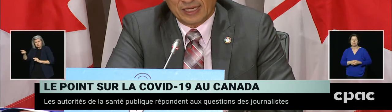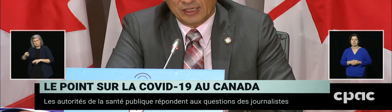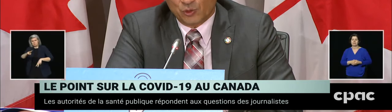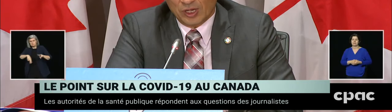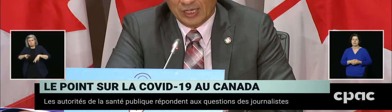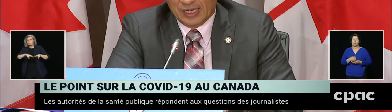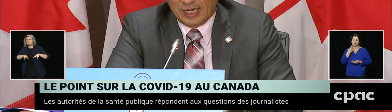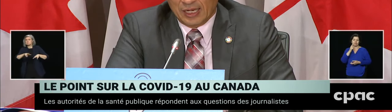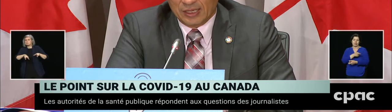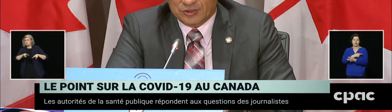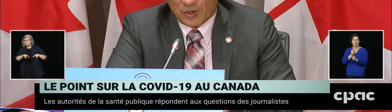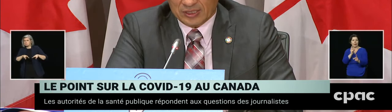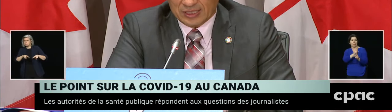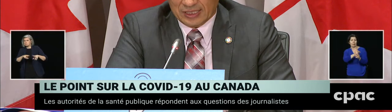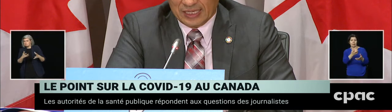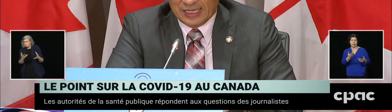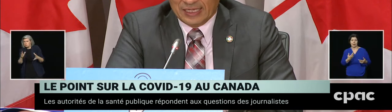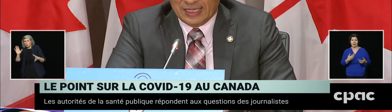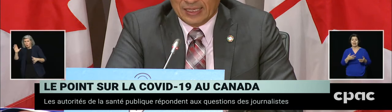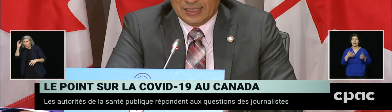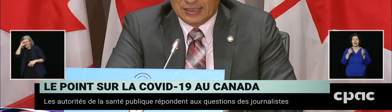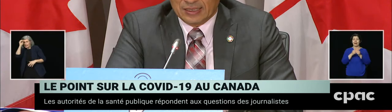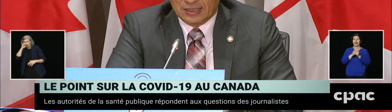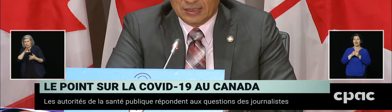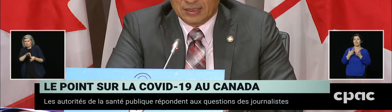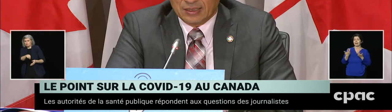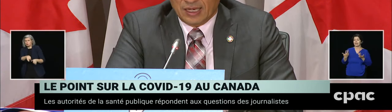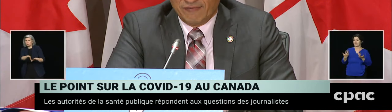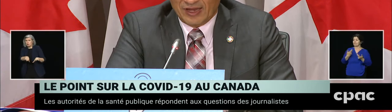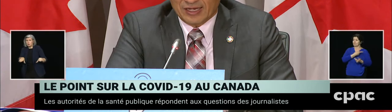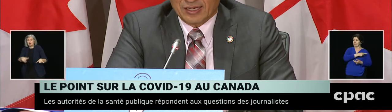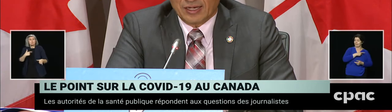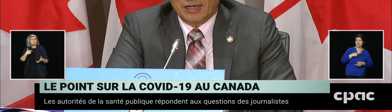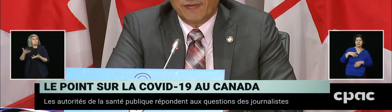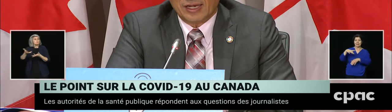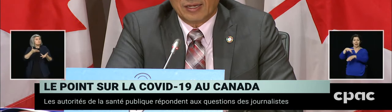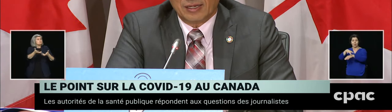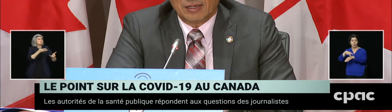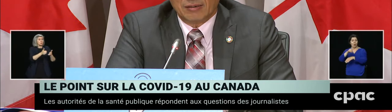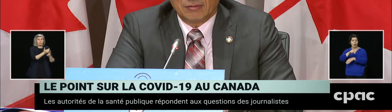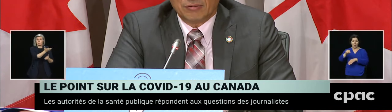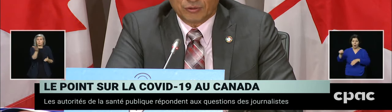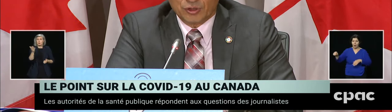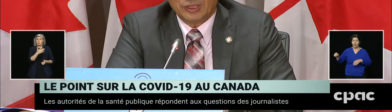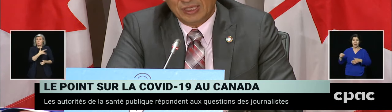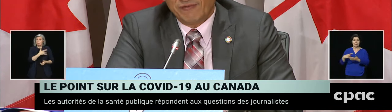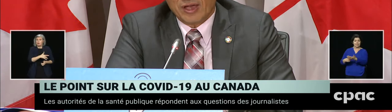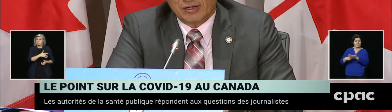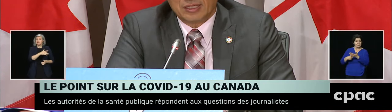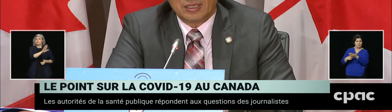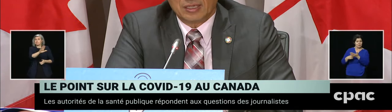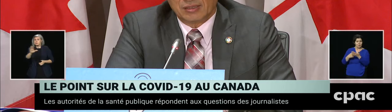ASSESSMENT OF THE CHILD. WHAT WE DISCUSSED WITH OUR